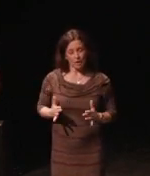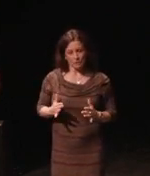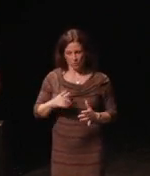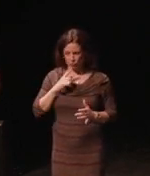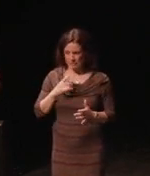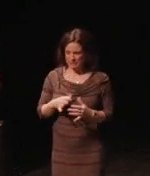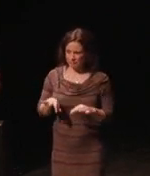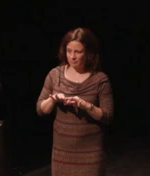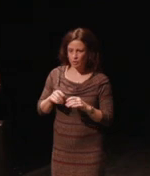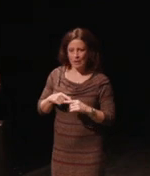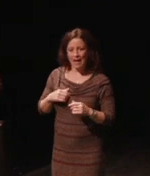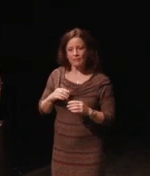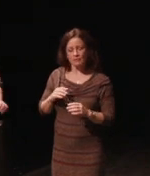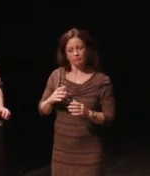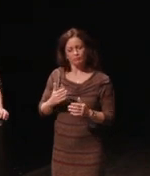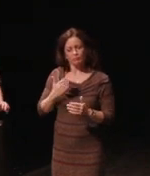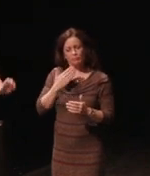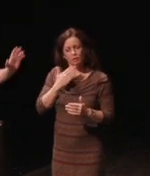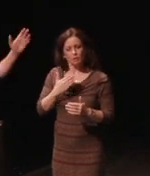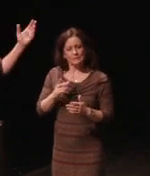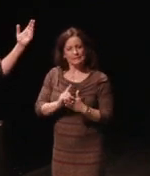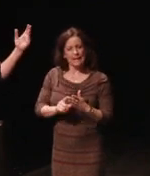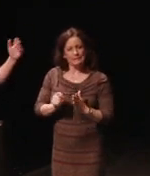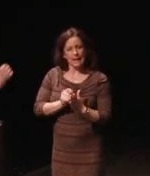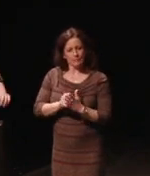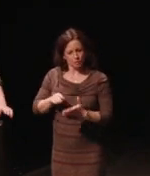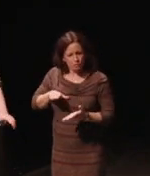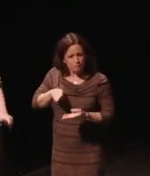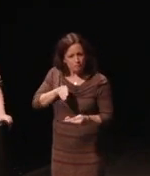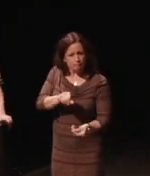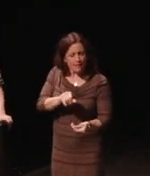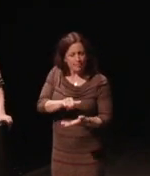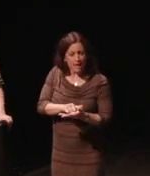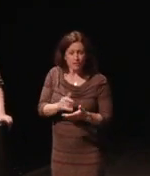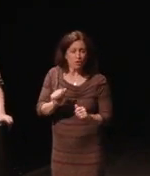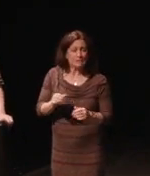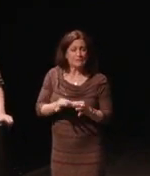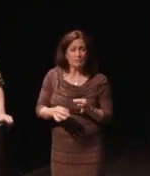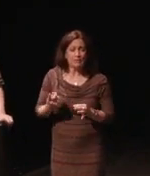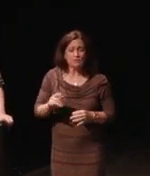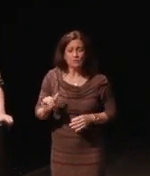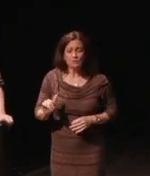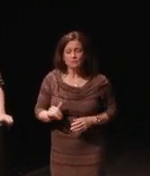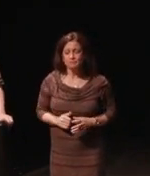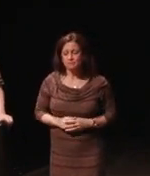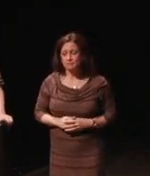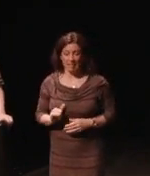some decent design time into it, and it can be really simple stuff like this. So I really love to see this